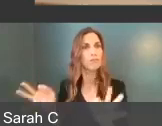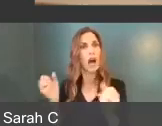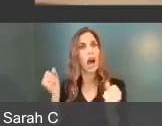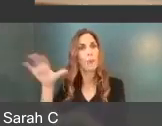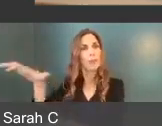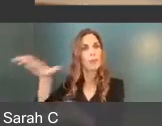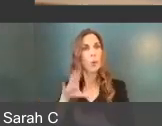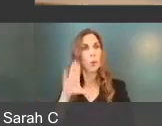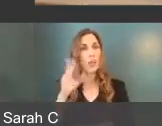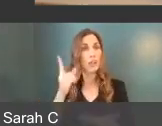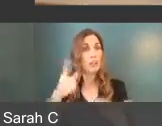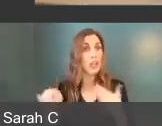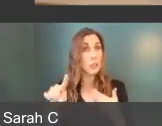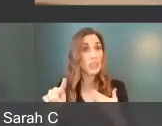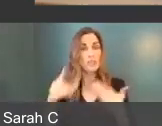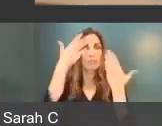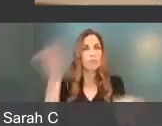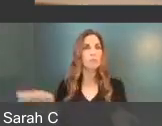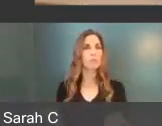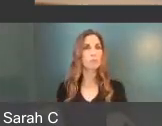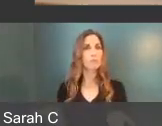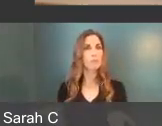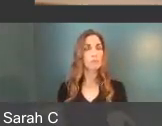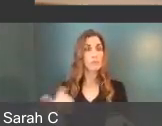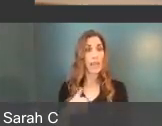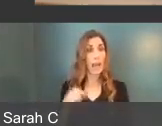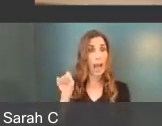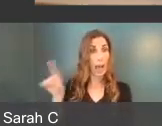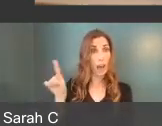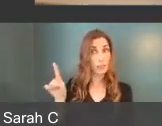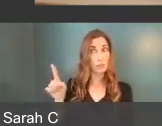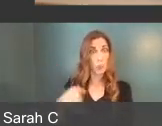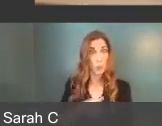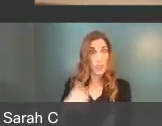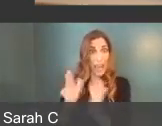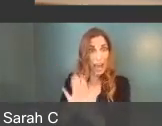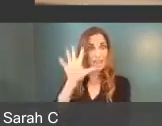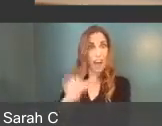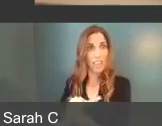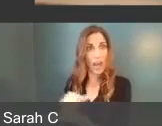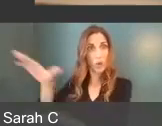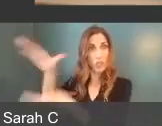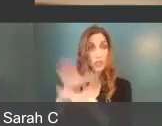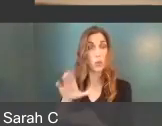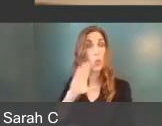even next week. I know we asked for 5,000 doses for next week. I don't know if we're going to get it.